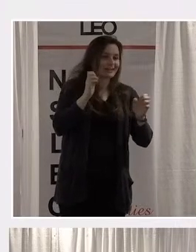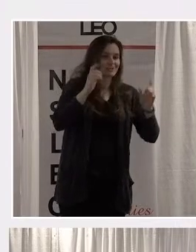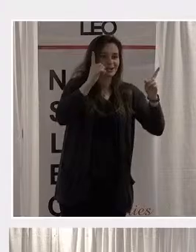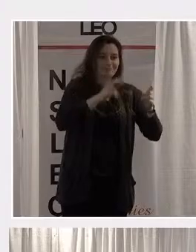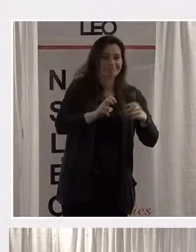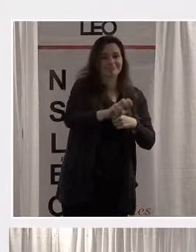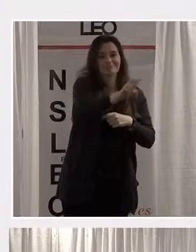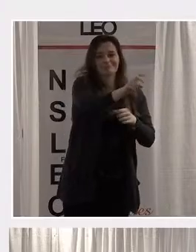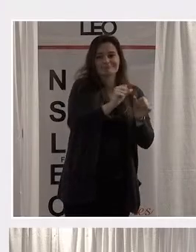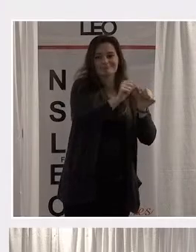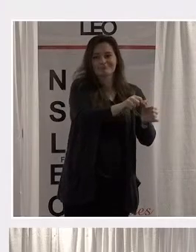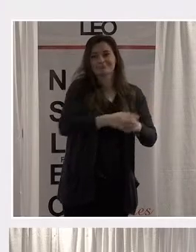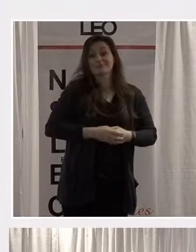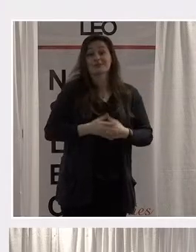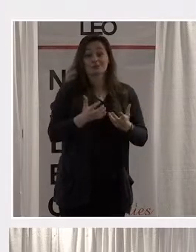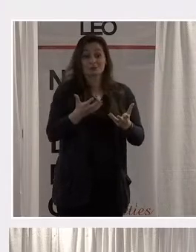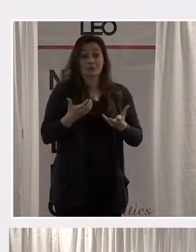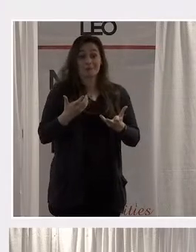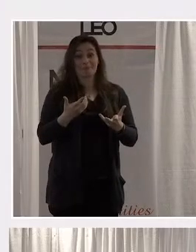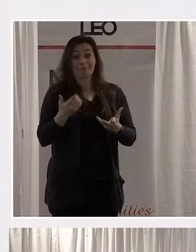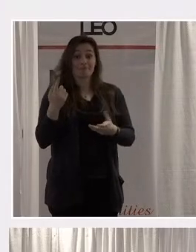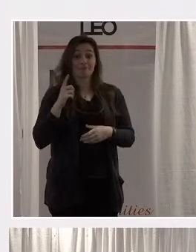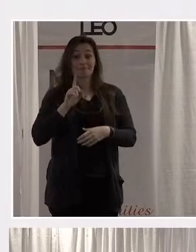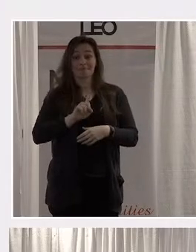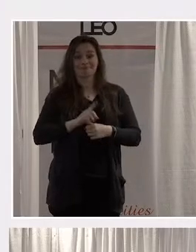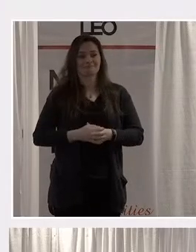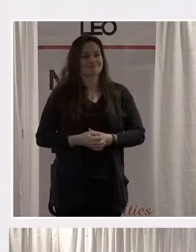BETH, WOULD YOU LIKE TO JOIN ME ON STAGE?